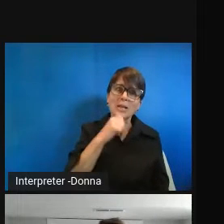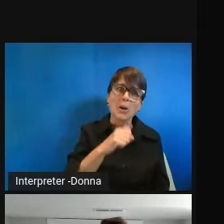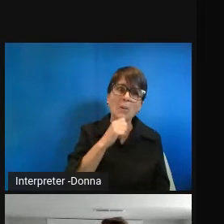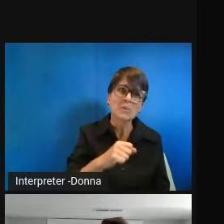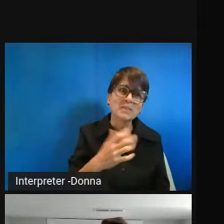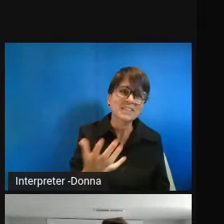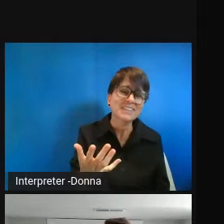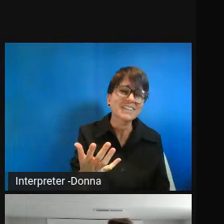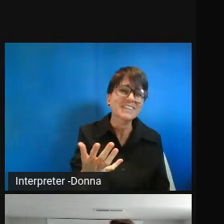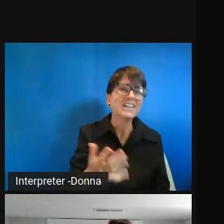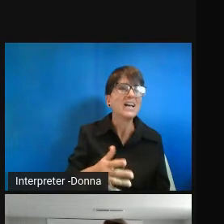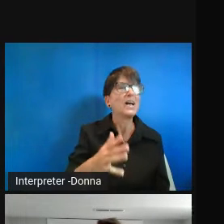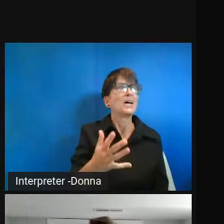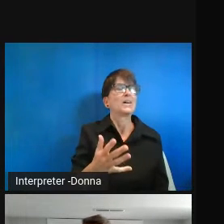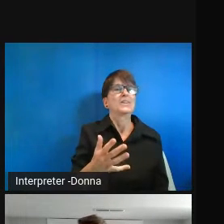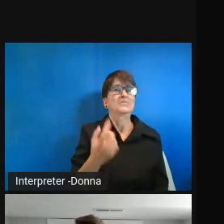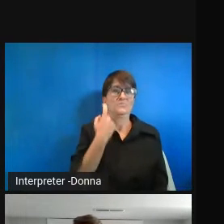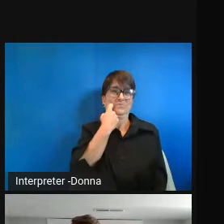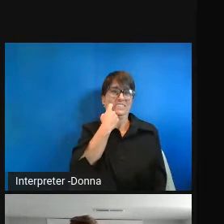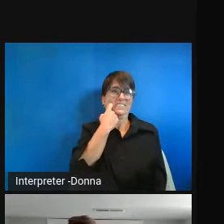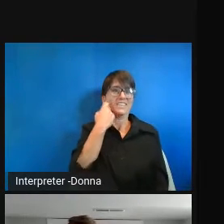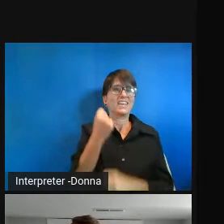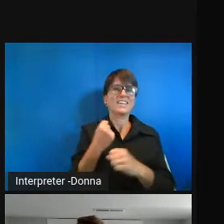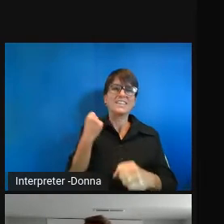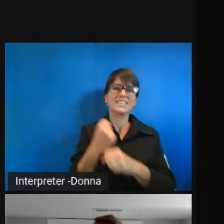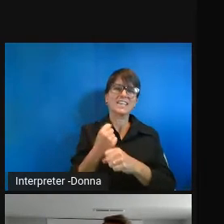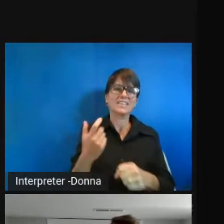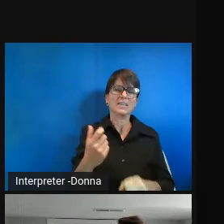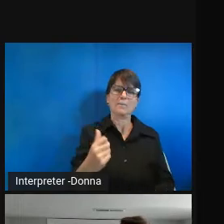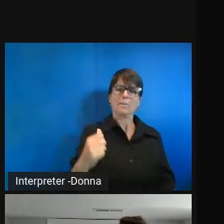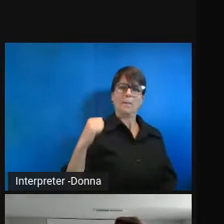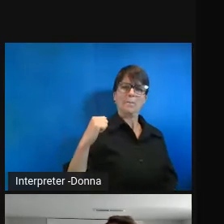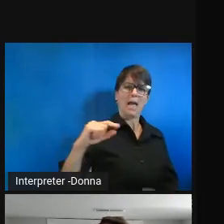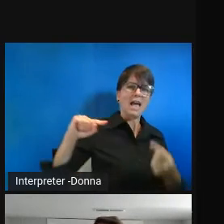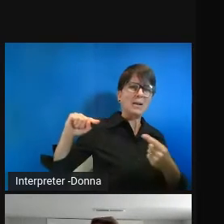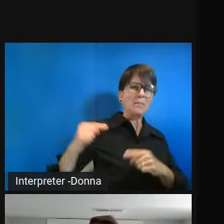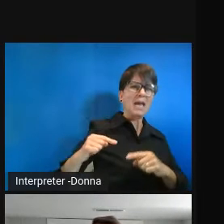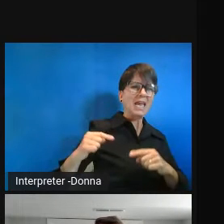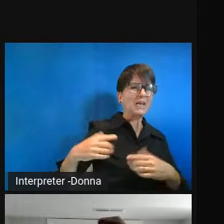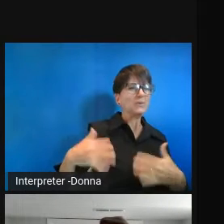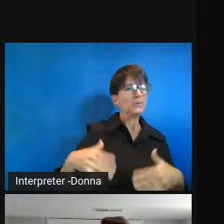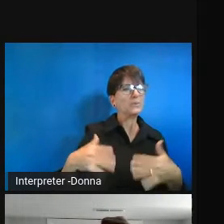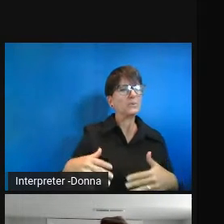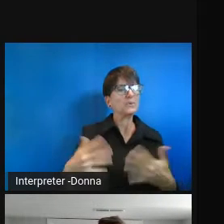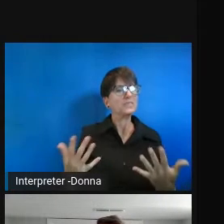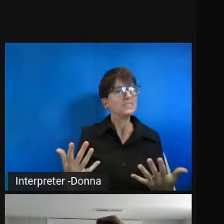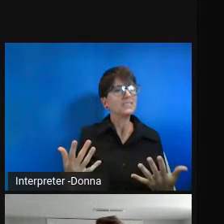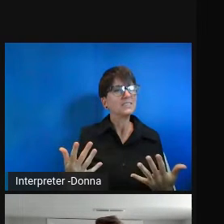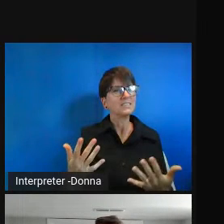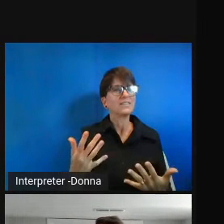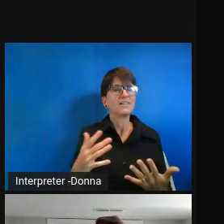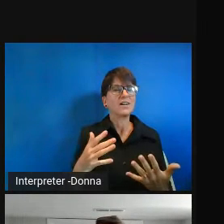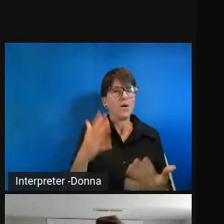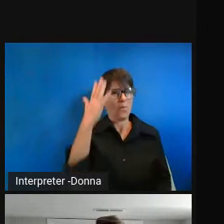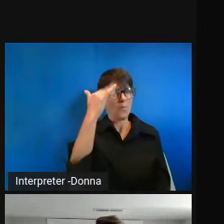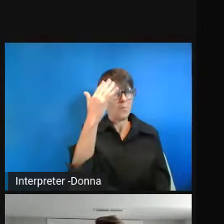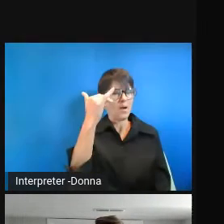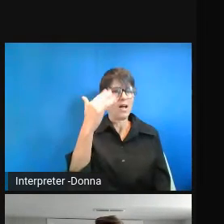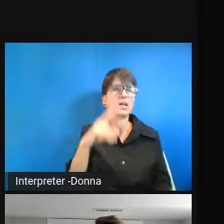In the past few years, I've been experiencing some mild chronic back pain. It is from years of sitting and general inactivity.